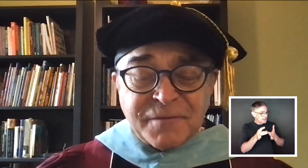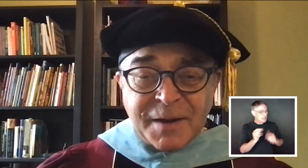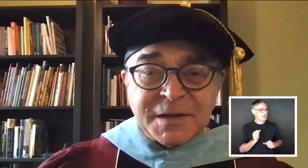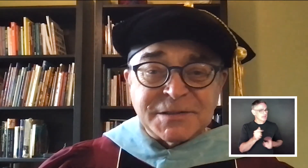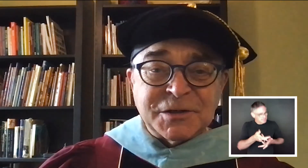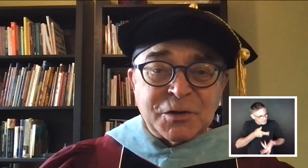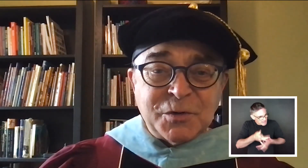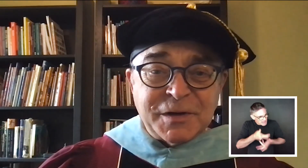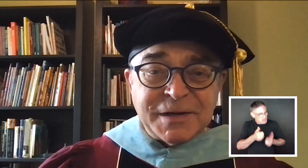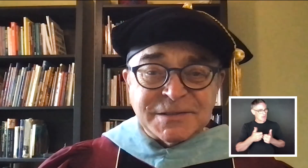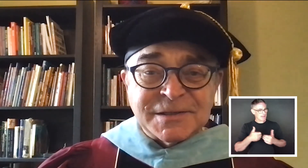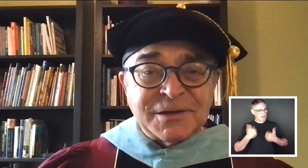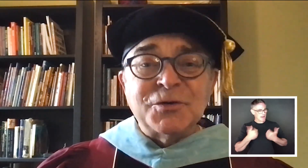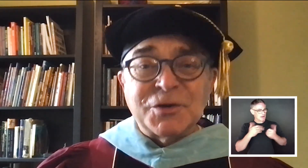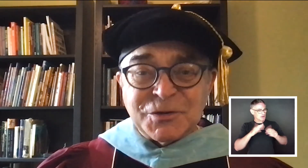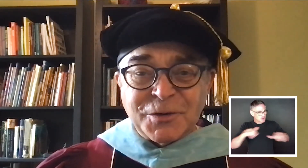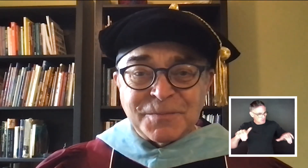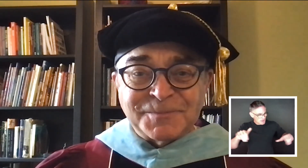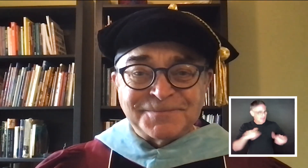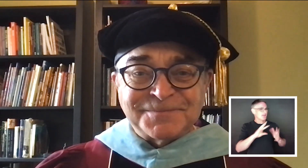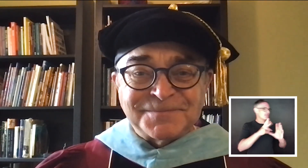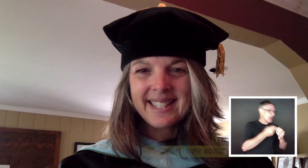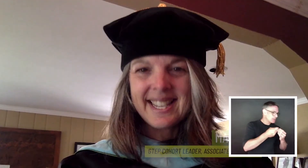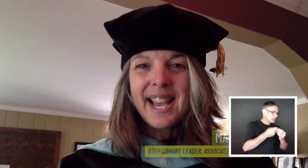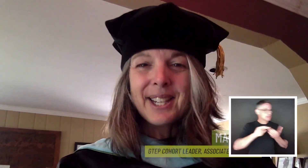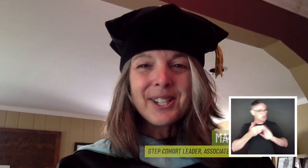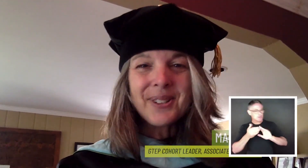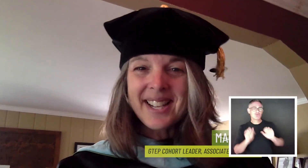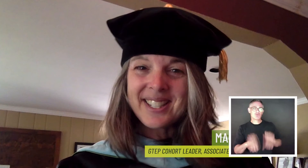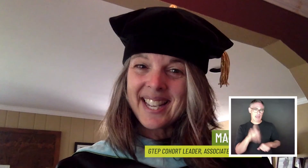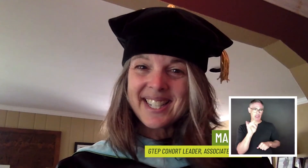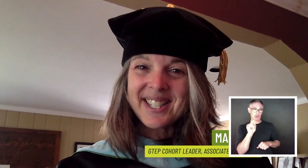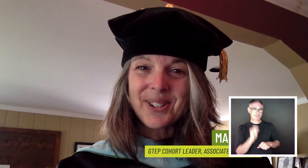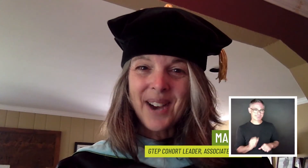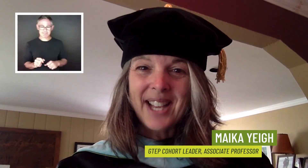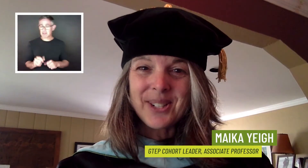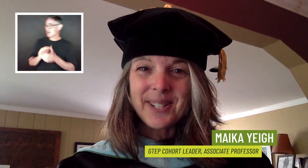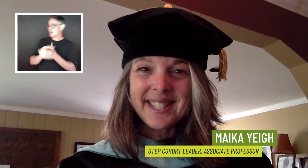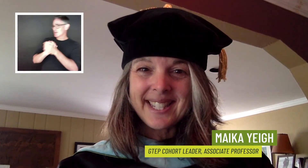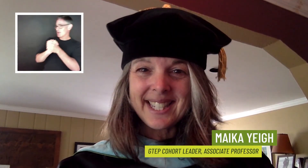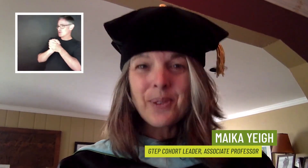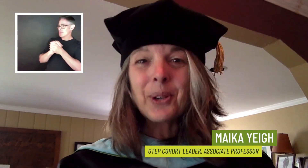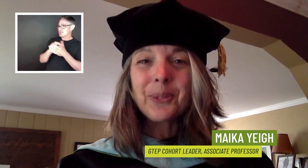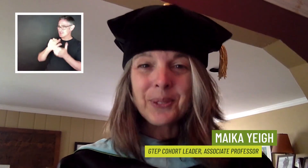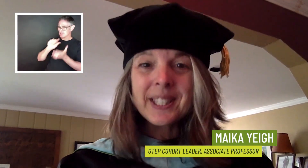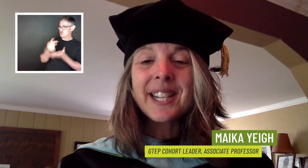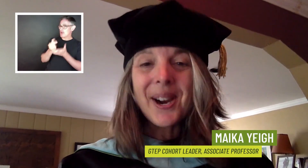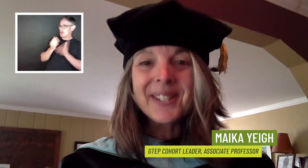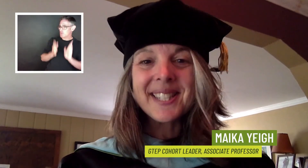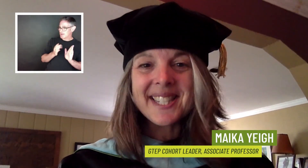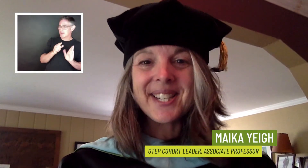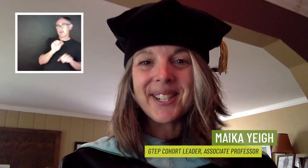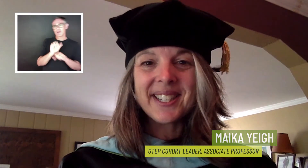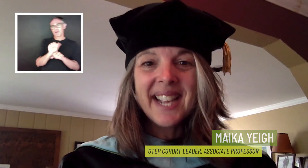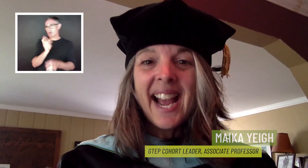families and communities. You can do it. Congratulations, graduates. You worked really hard this year.